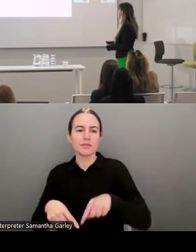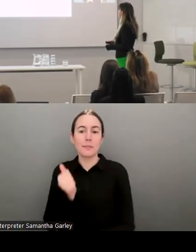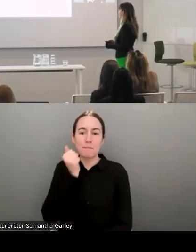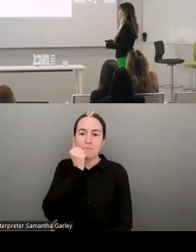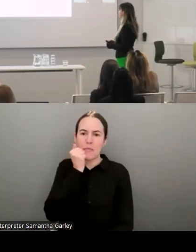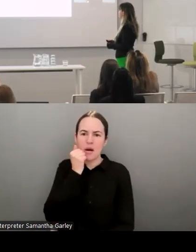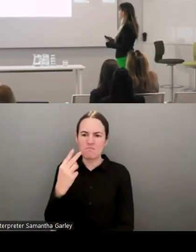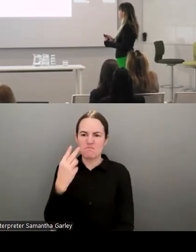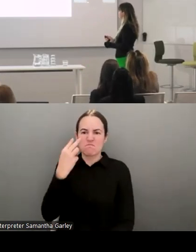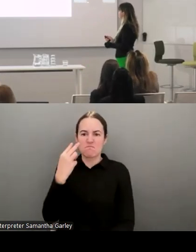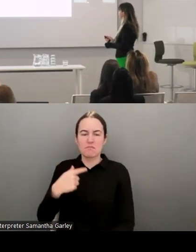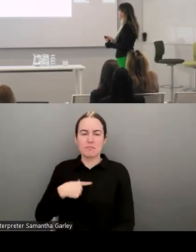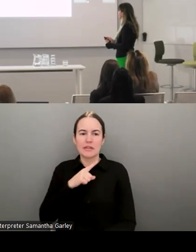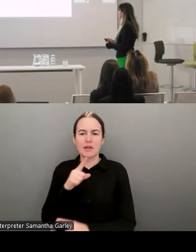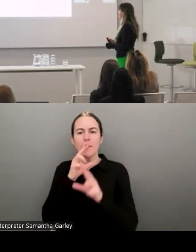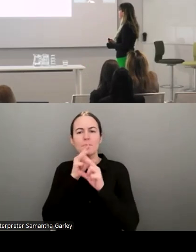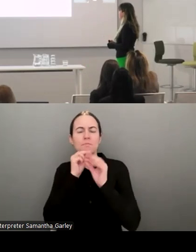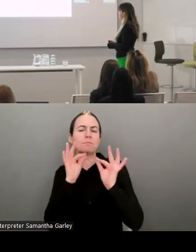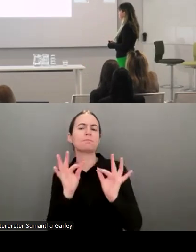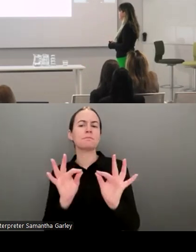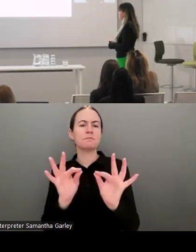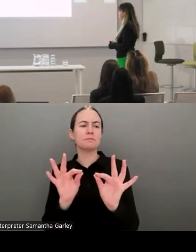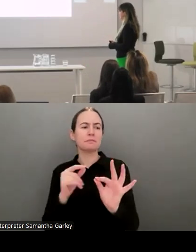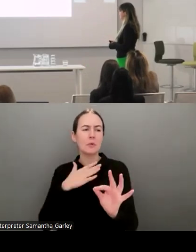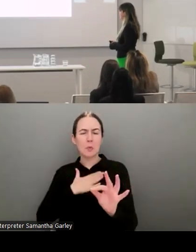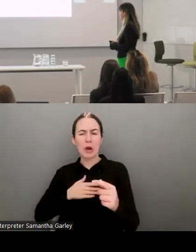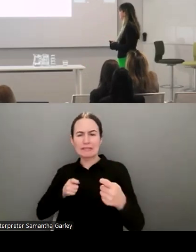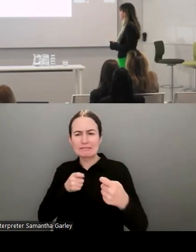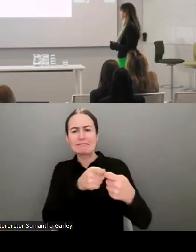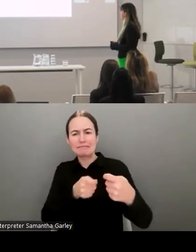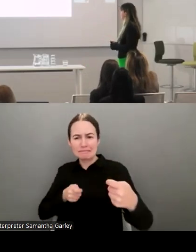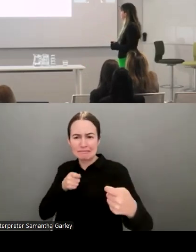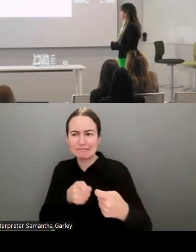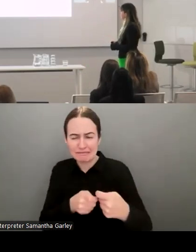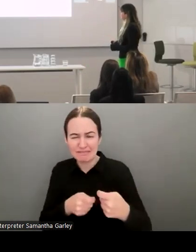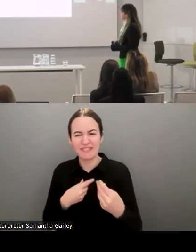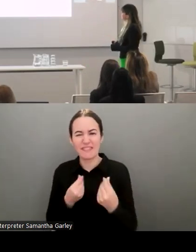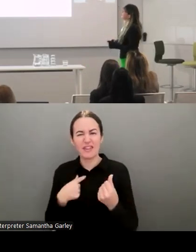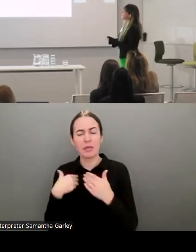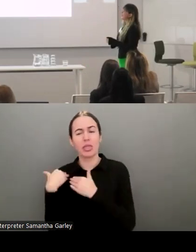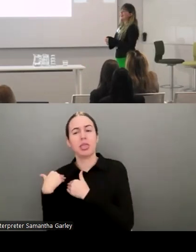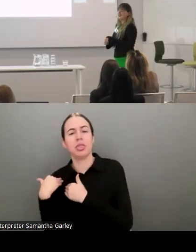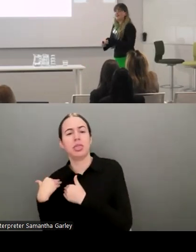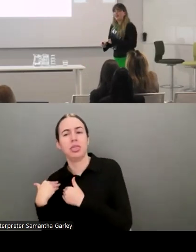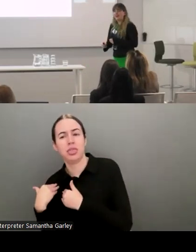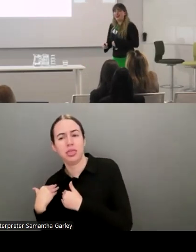I remember trying to fit in. I remember being a burden. So this was like.